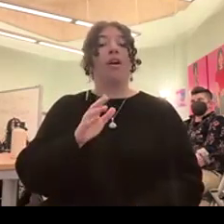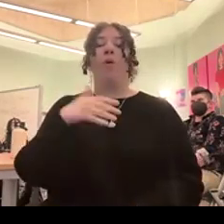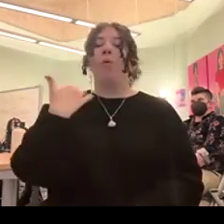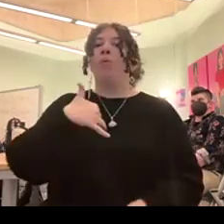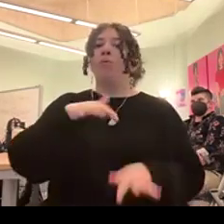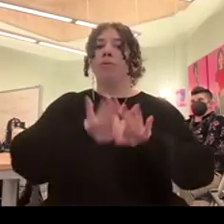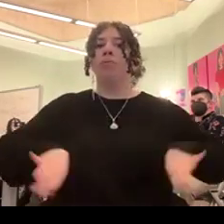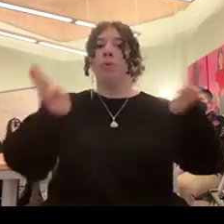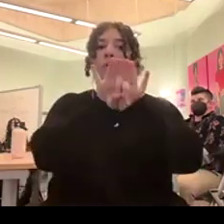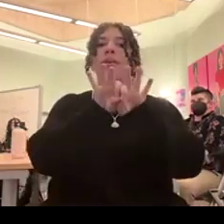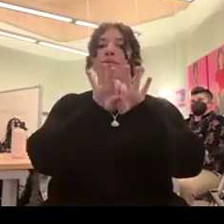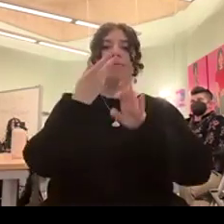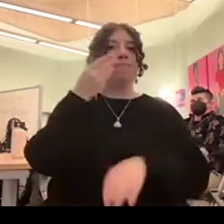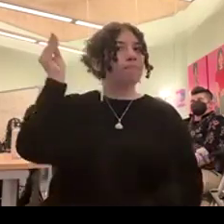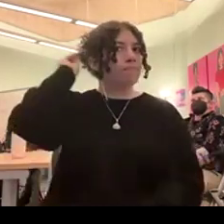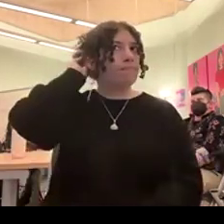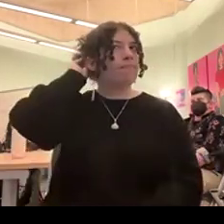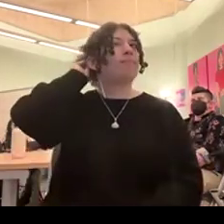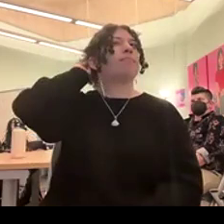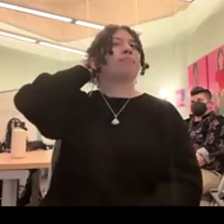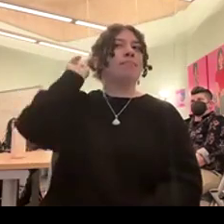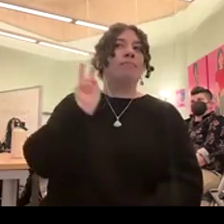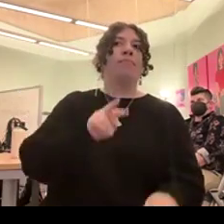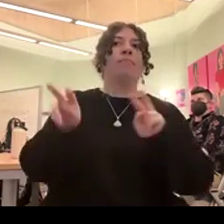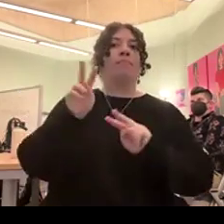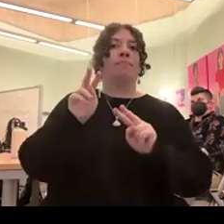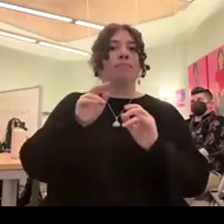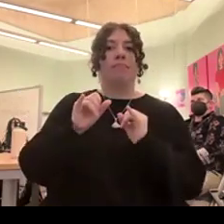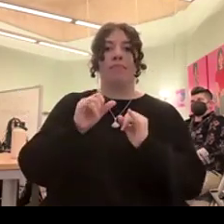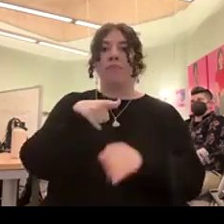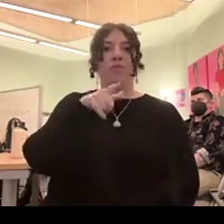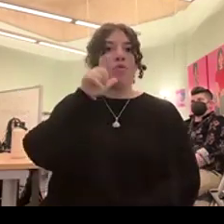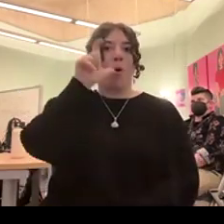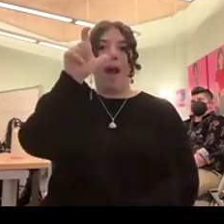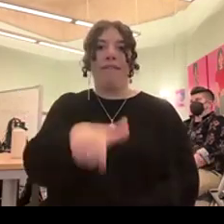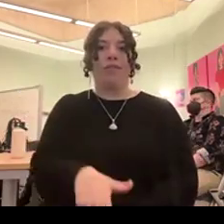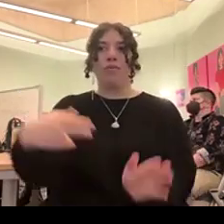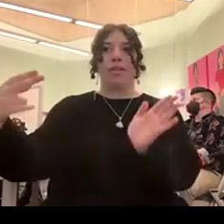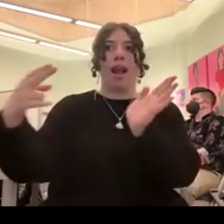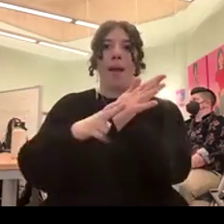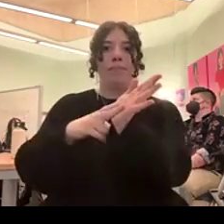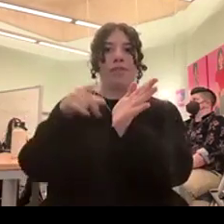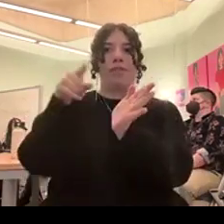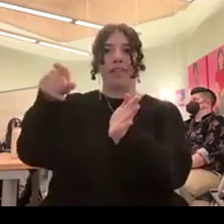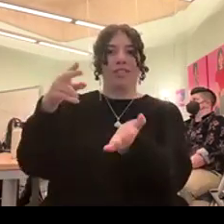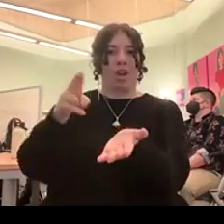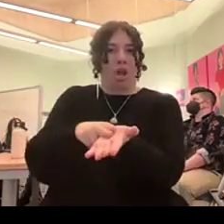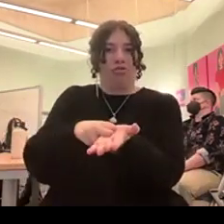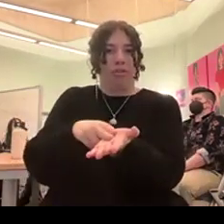disabled worker, I think it is so important to be keeping that in mind, of just like, you don't